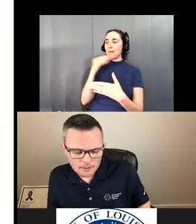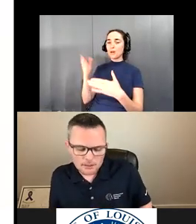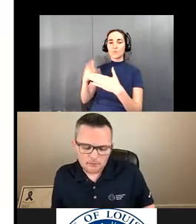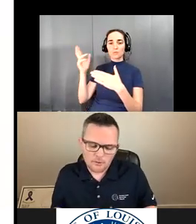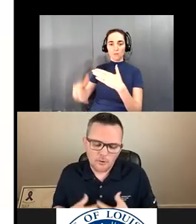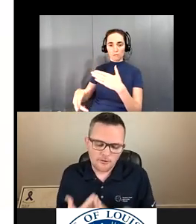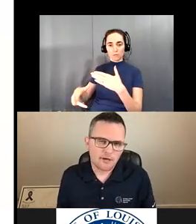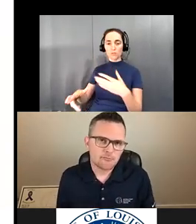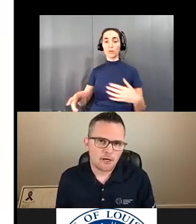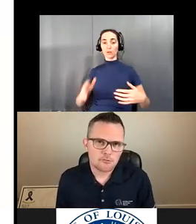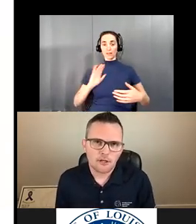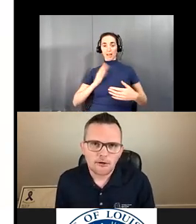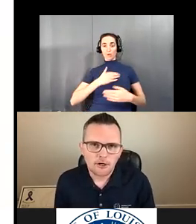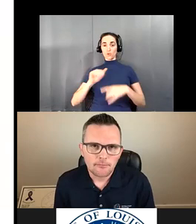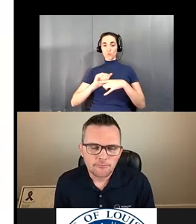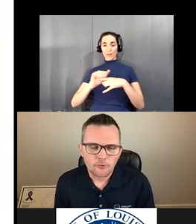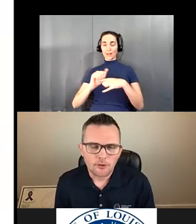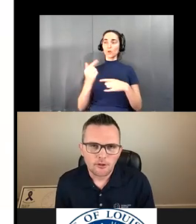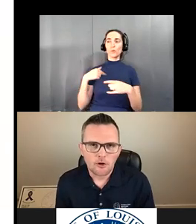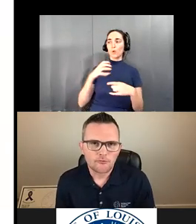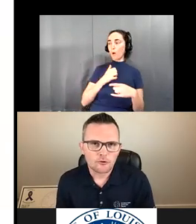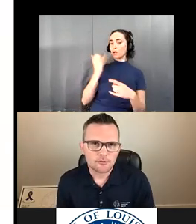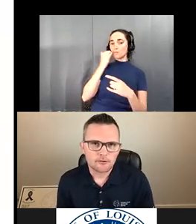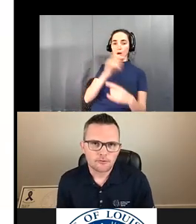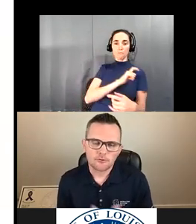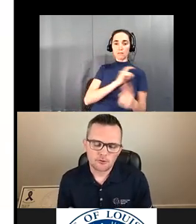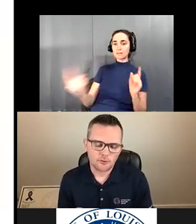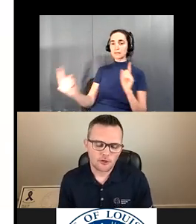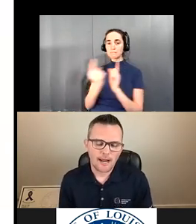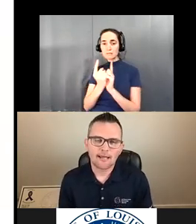15:35:02 We want the best possible outcome for law enforcement or first responder and